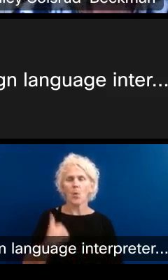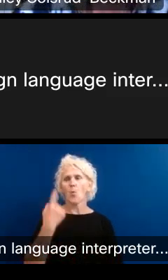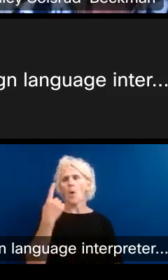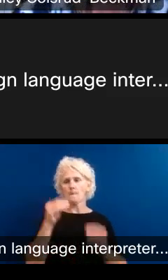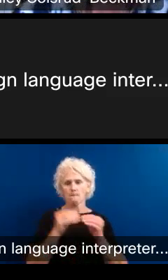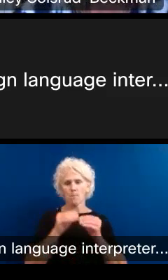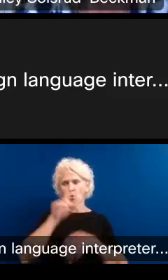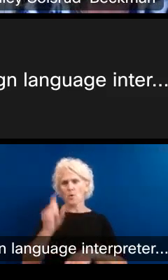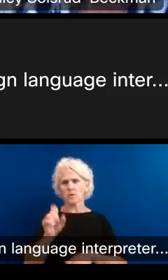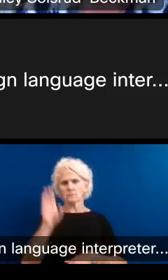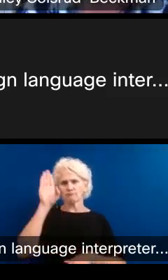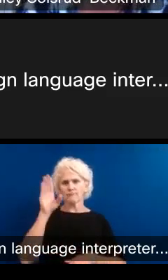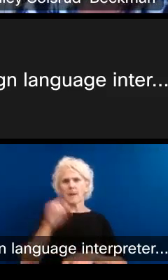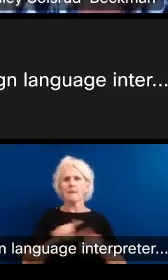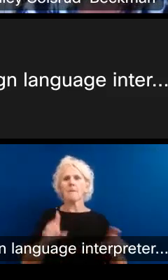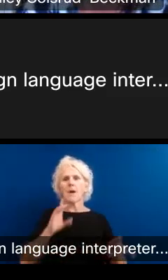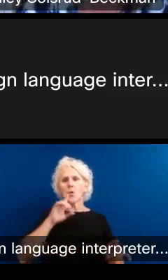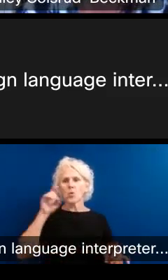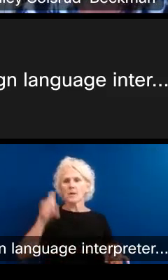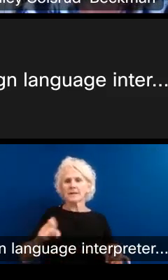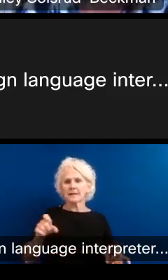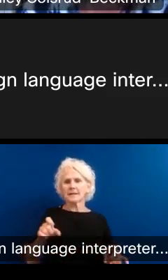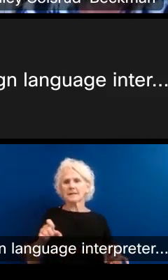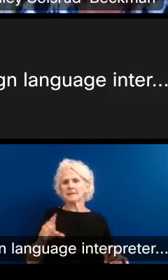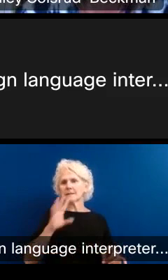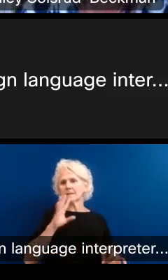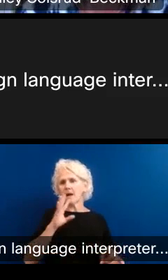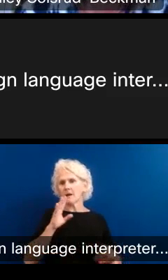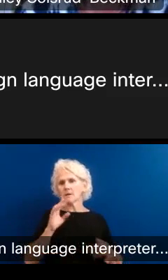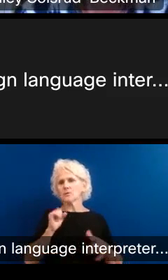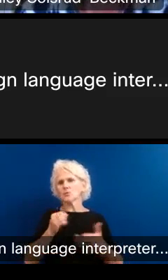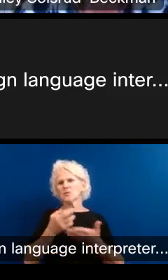but we are going to need to coordinate our response with that because it's a little bit more